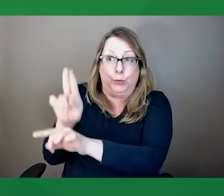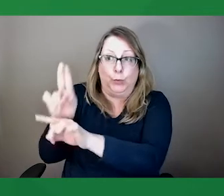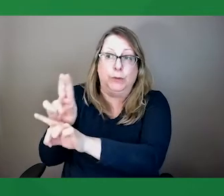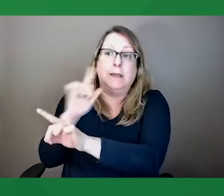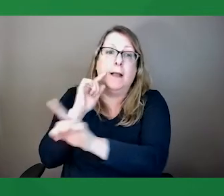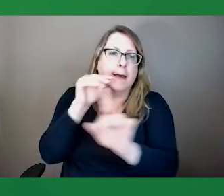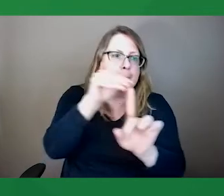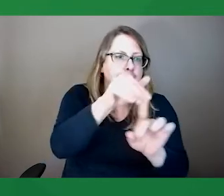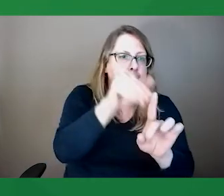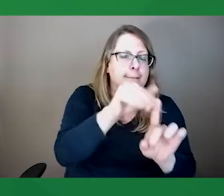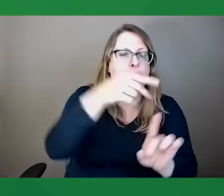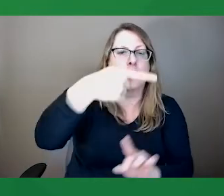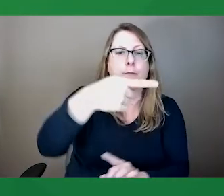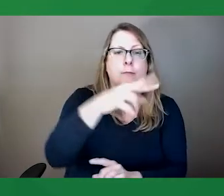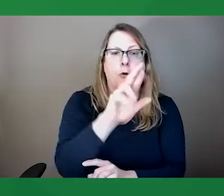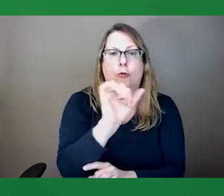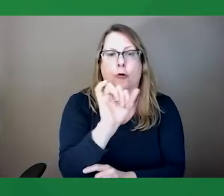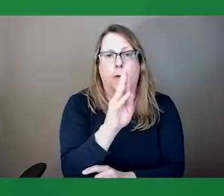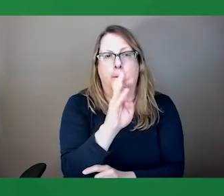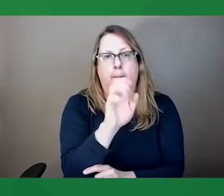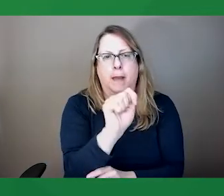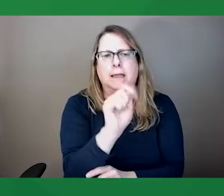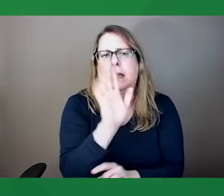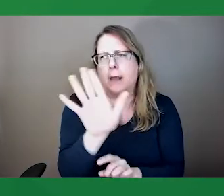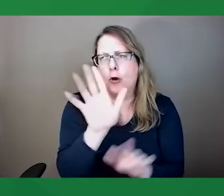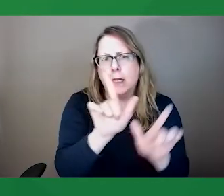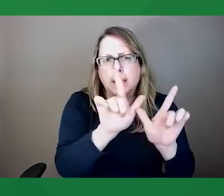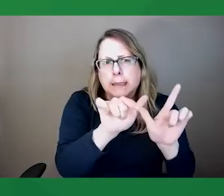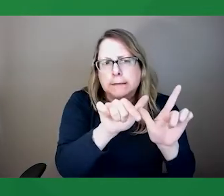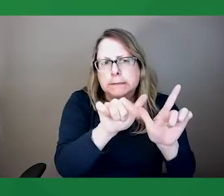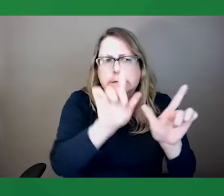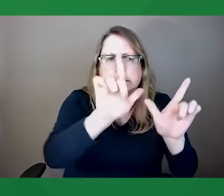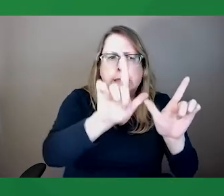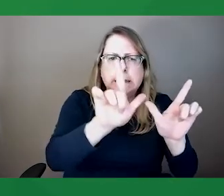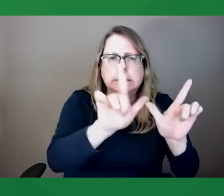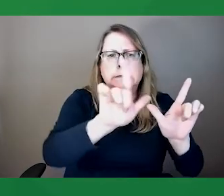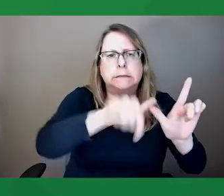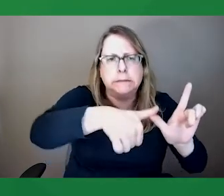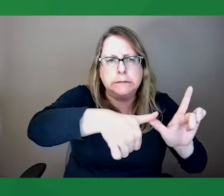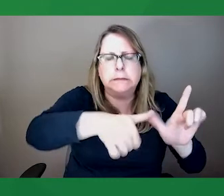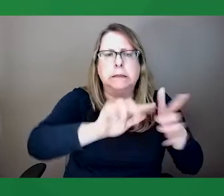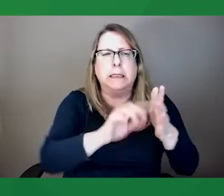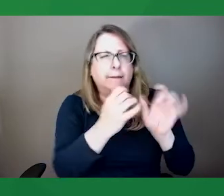and see when are the next license is going to be expired. Ask them if they have any (insignificant).